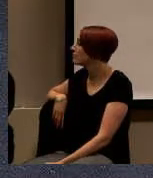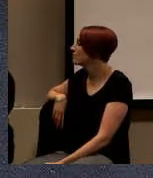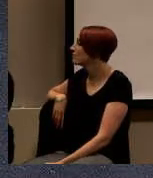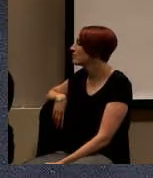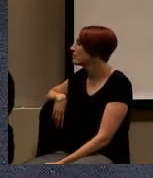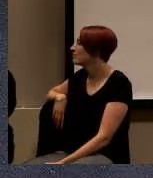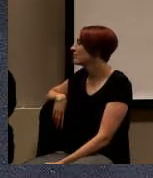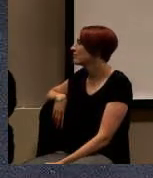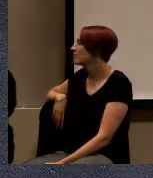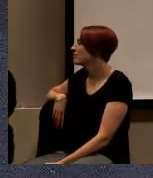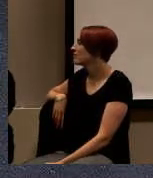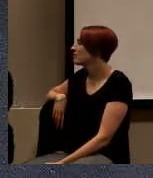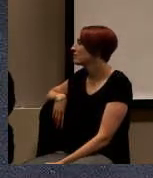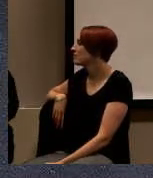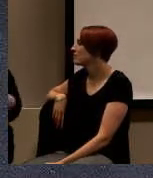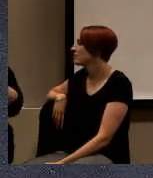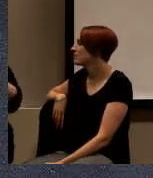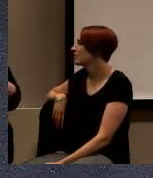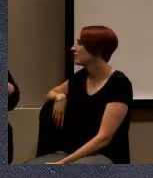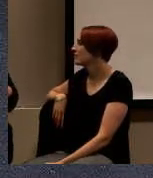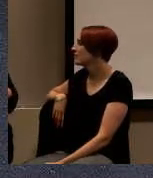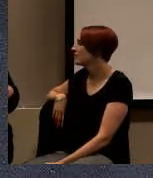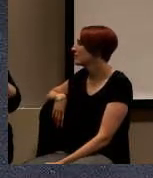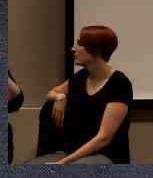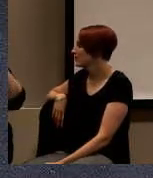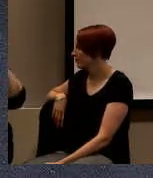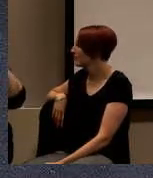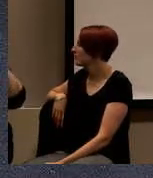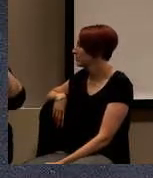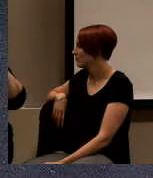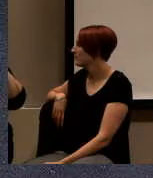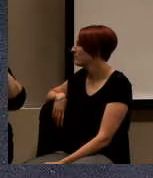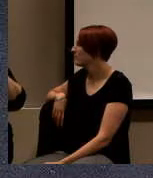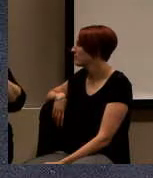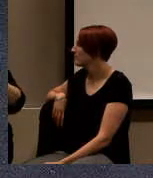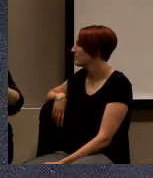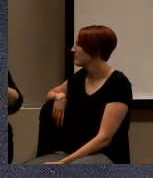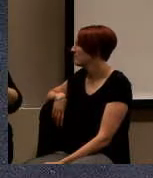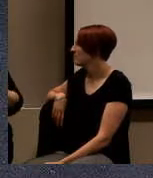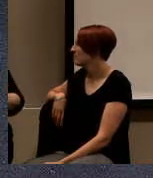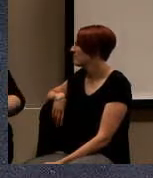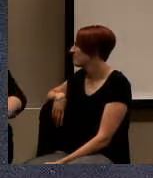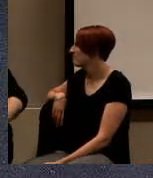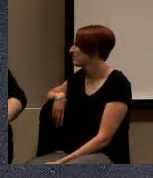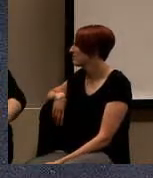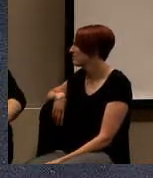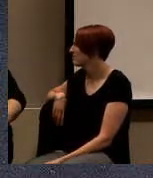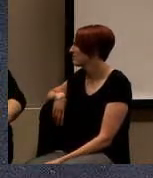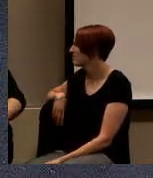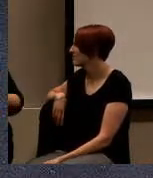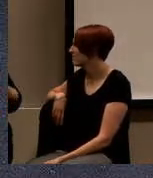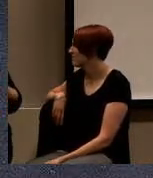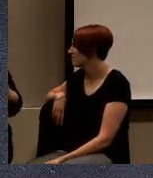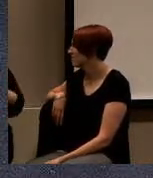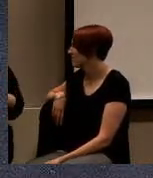to older parents. If their adult child came and said, let's do a driving agreement.